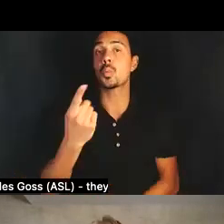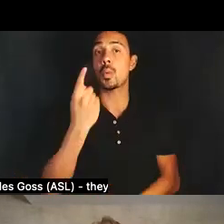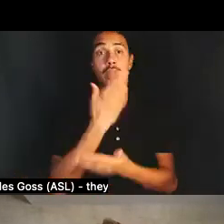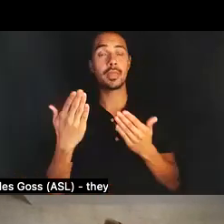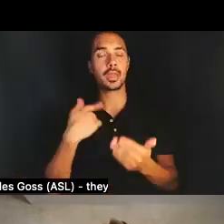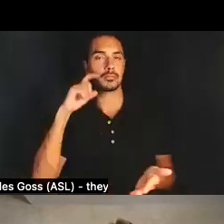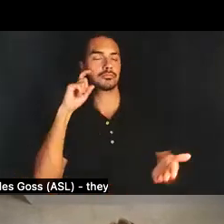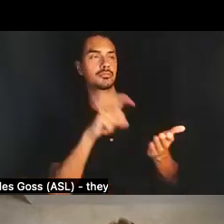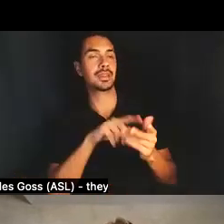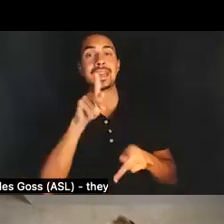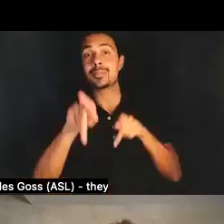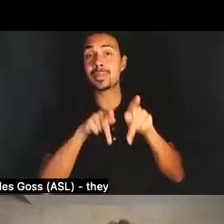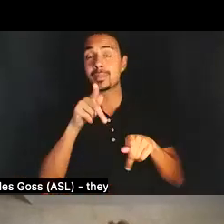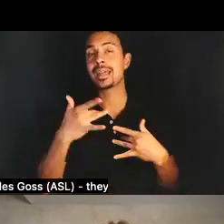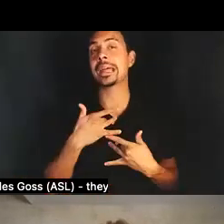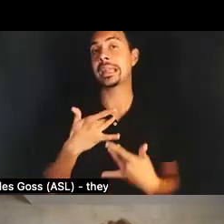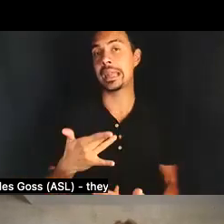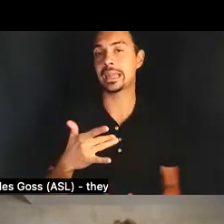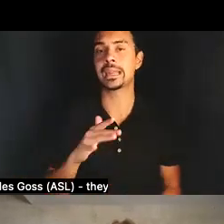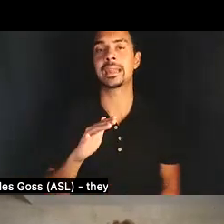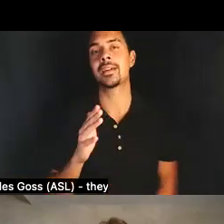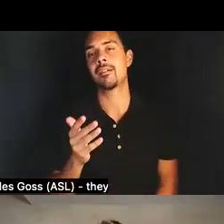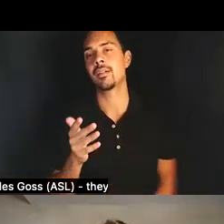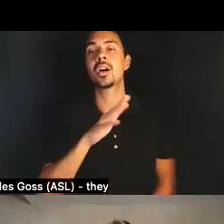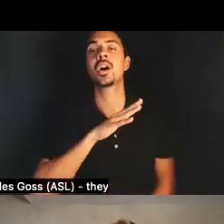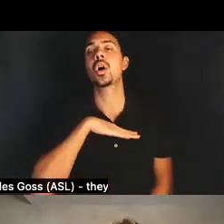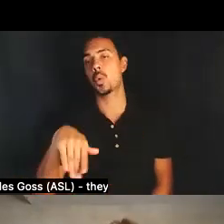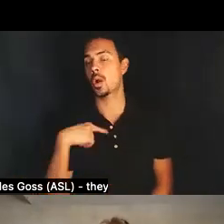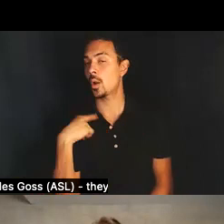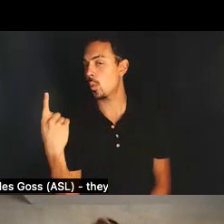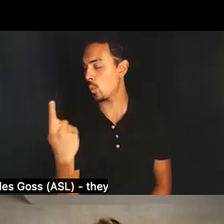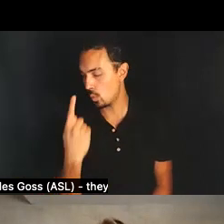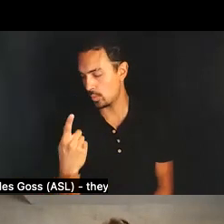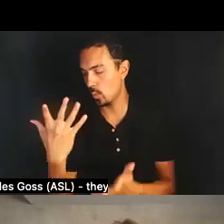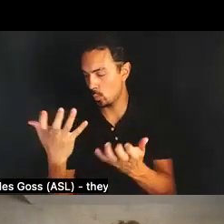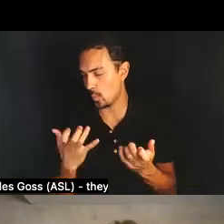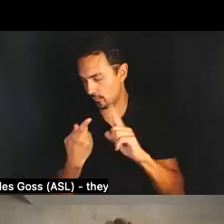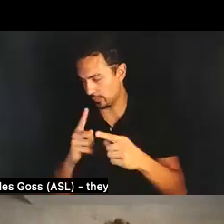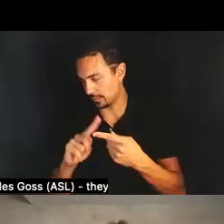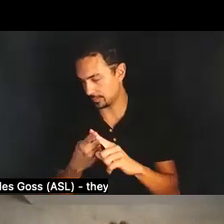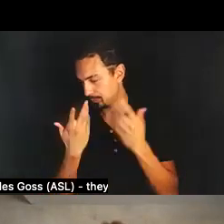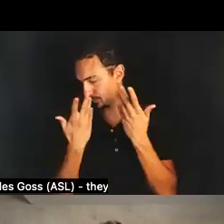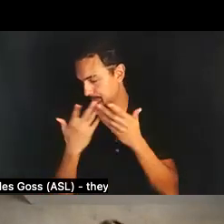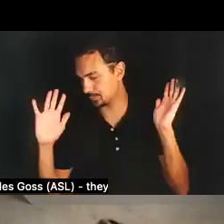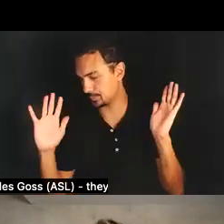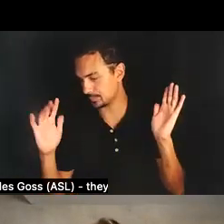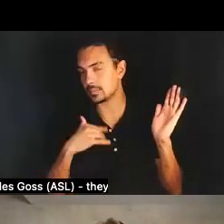often one of the things I find is that people tend to be like, oh, I only want to make friends.